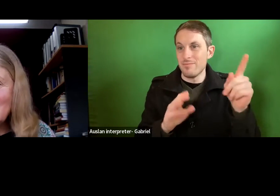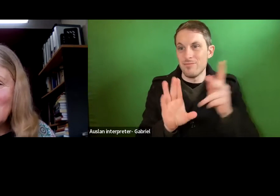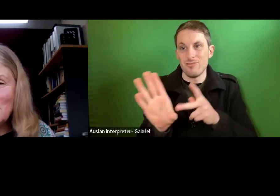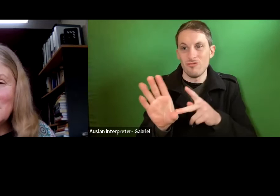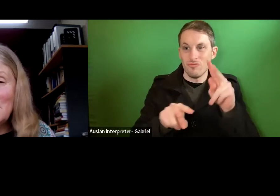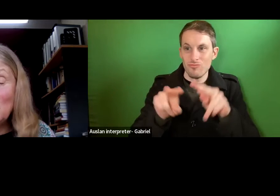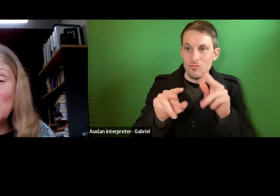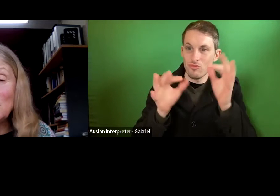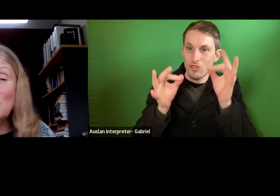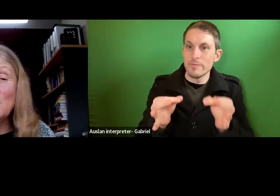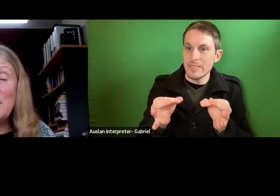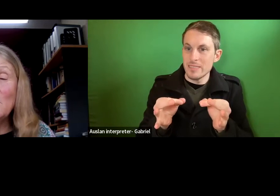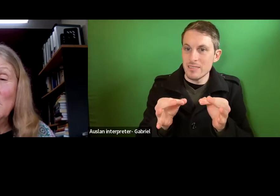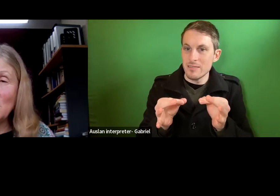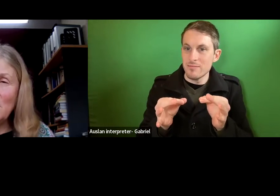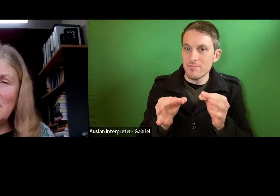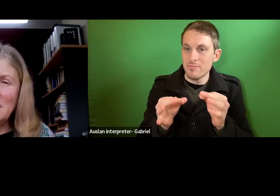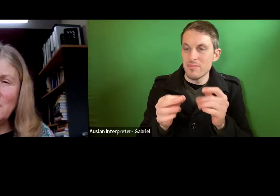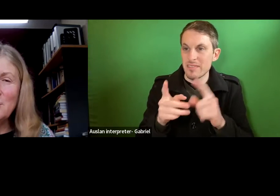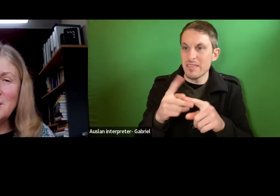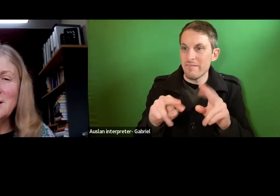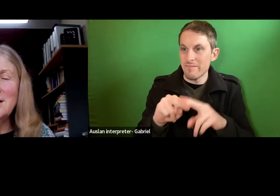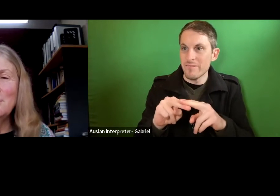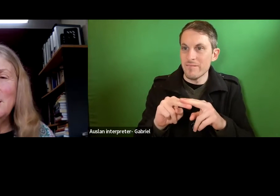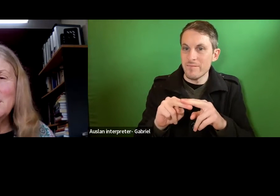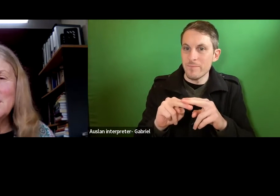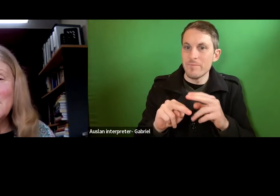determined that will determine whether we should be attributing the impairment